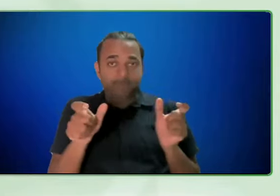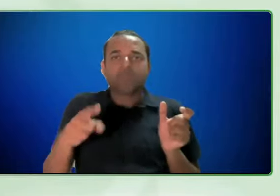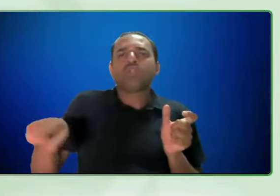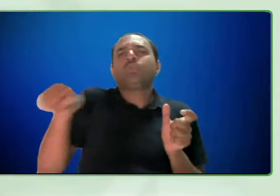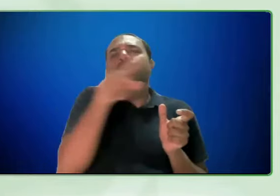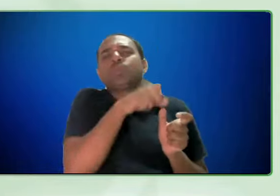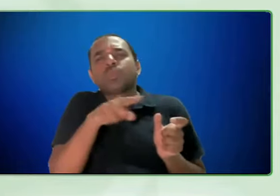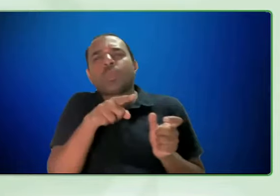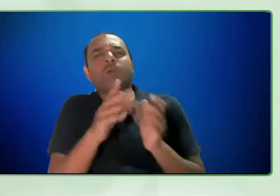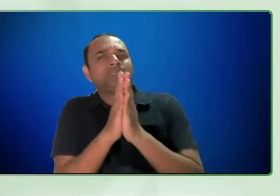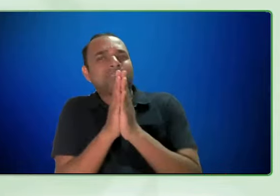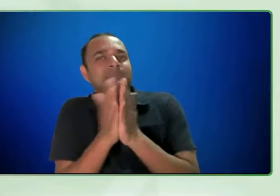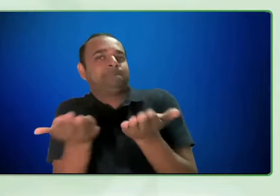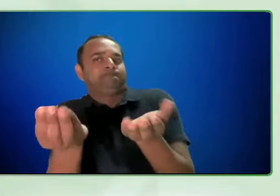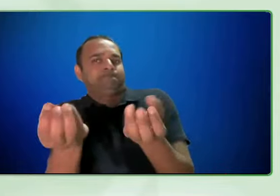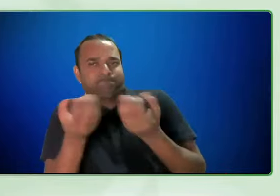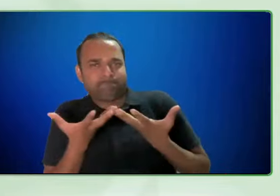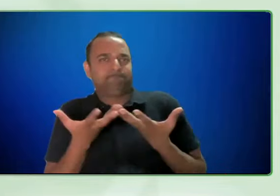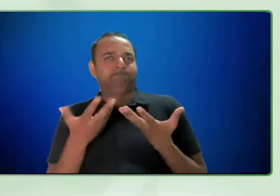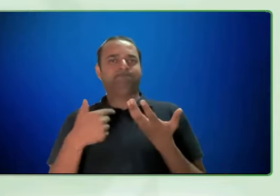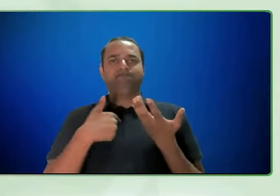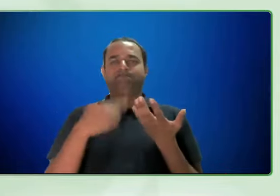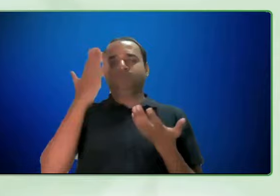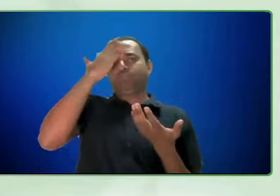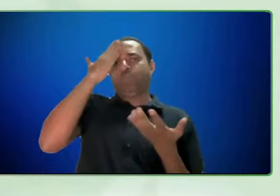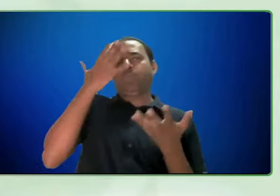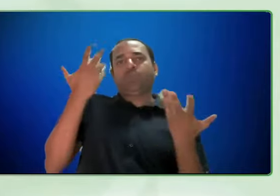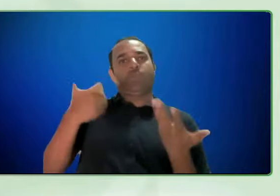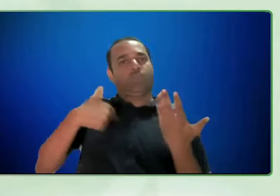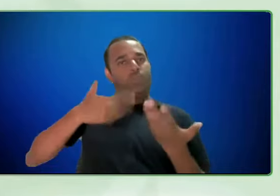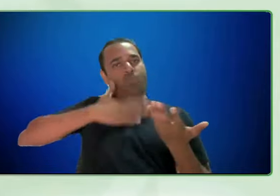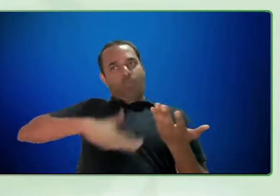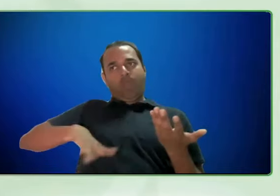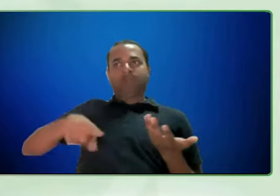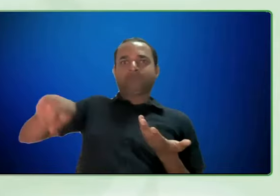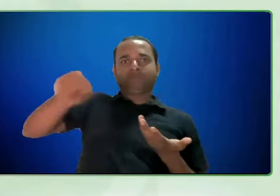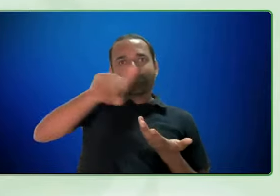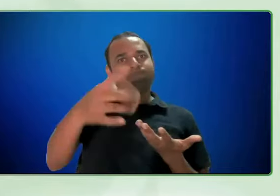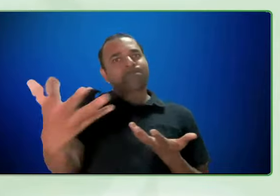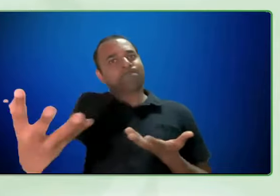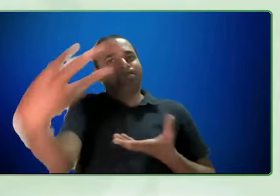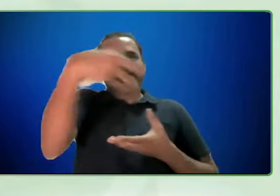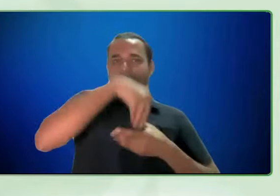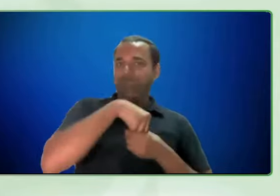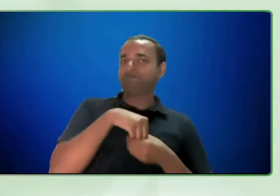best to give you a good spot and a good showcase and also try to connect you with the right people